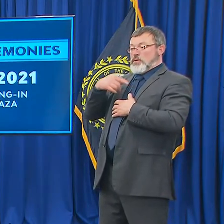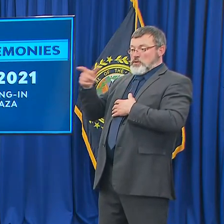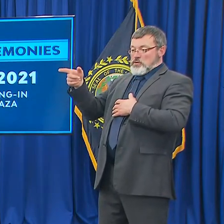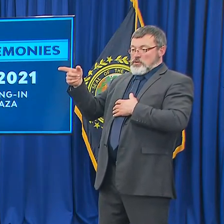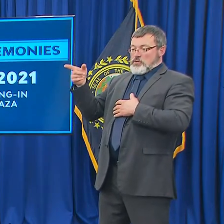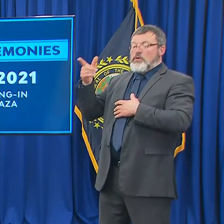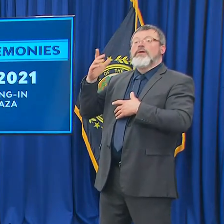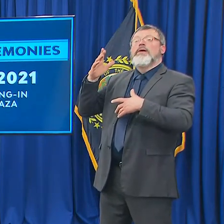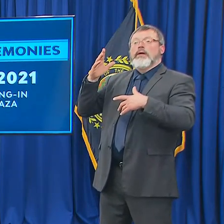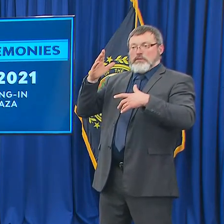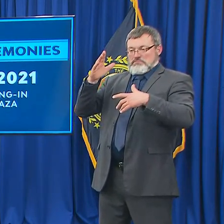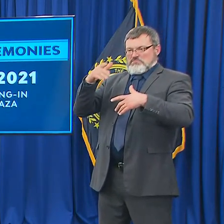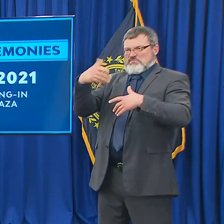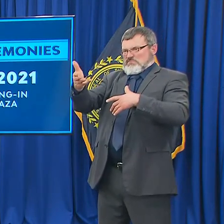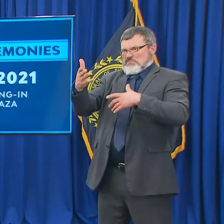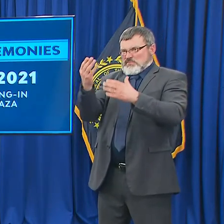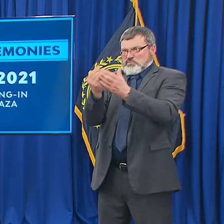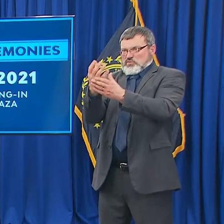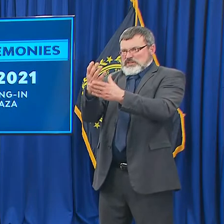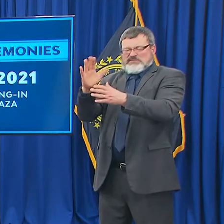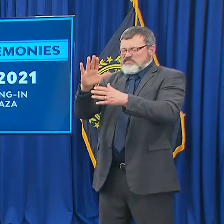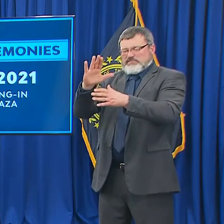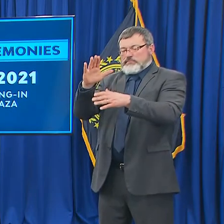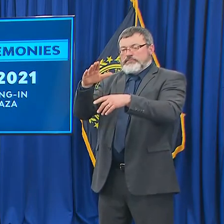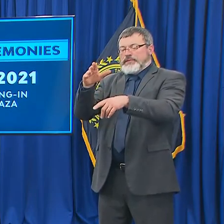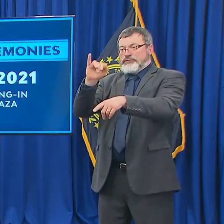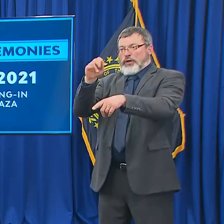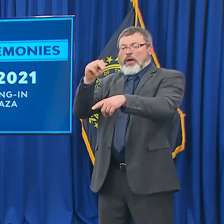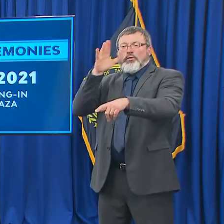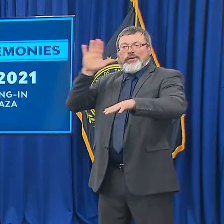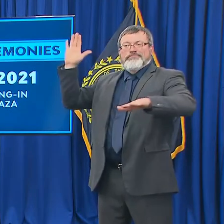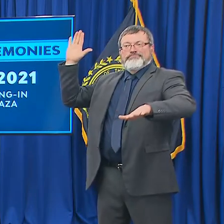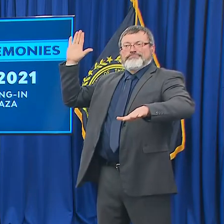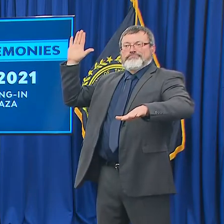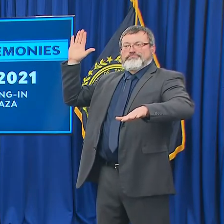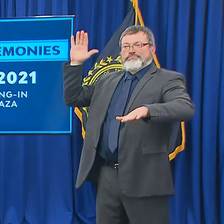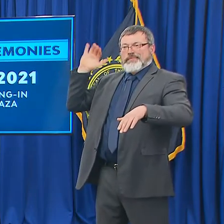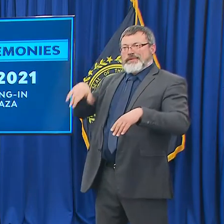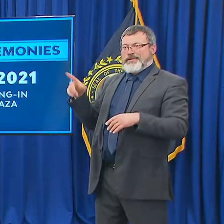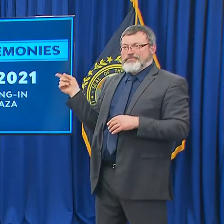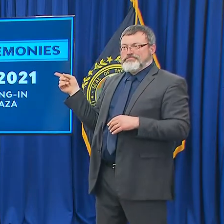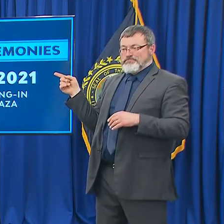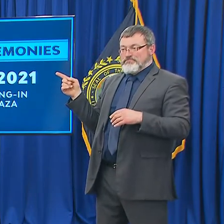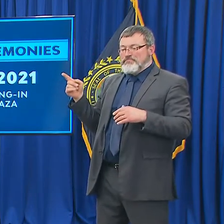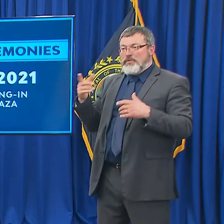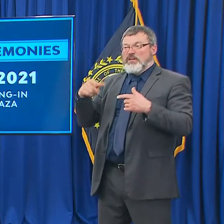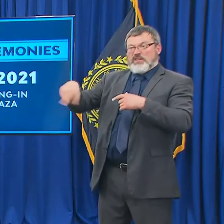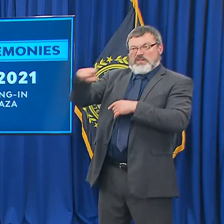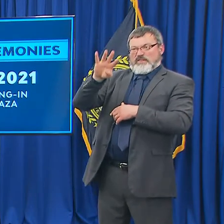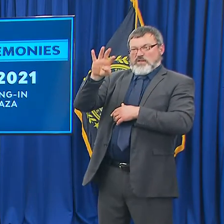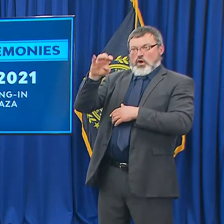think I think a pretty happy note a pretty exciting note myself Normally in conjunction with the swearing